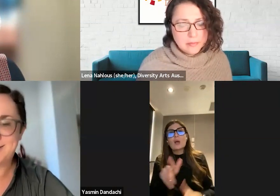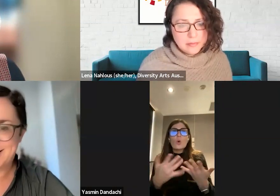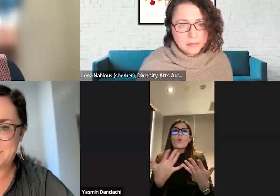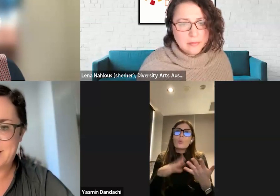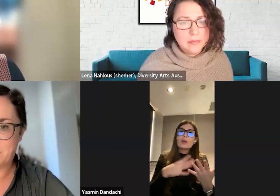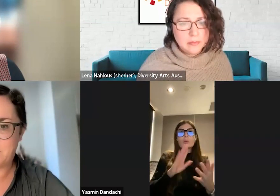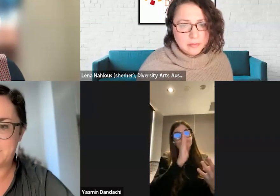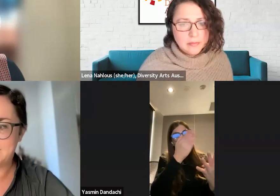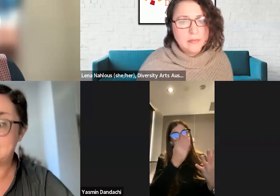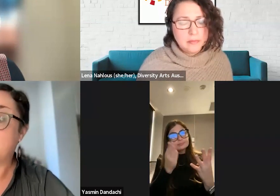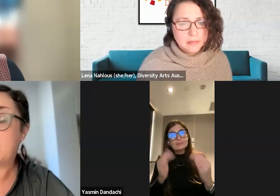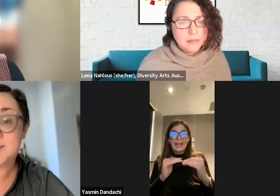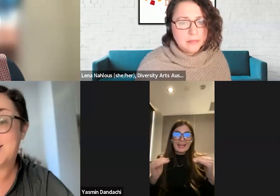pay our board members we'll actually create more